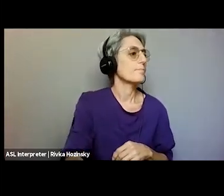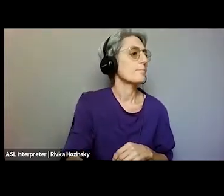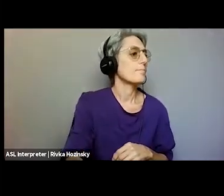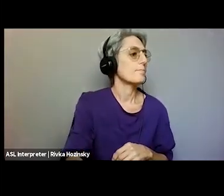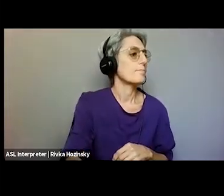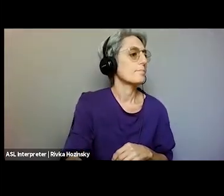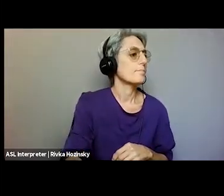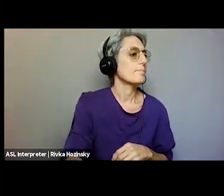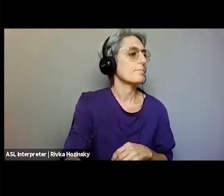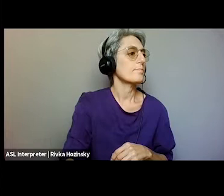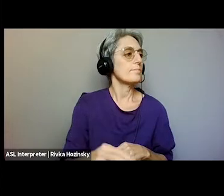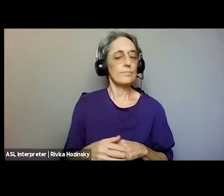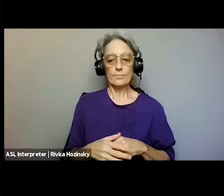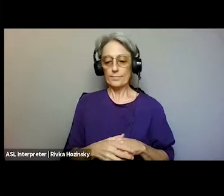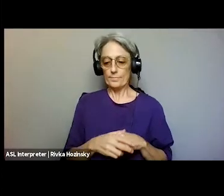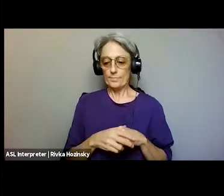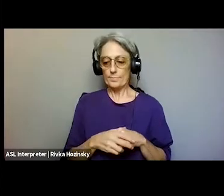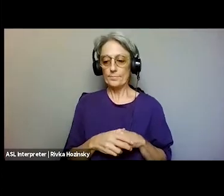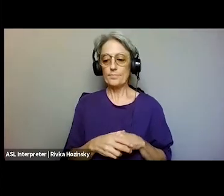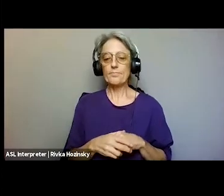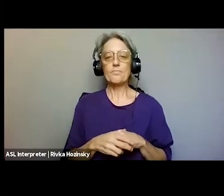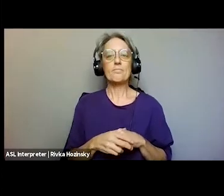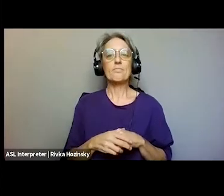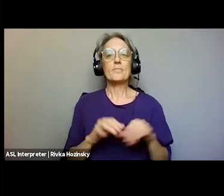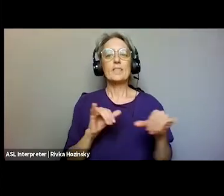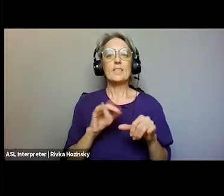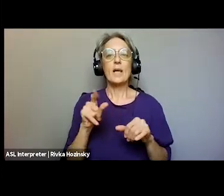Similar patterns for postpartum hospital admissions fortunately these are rare